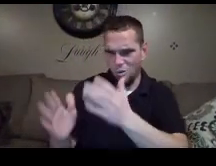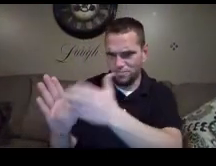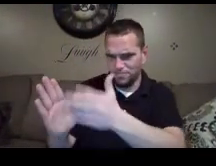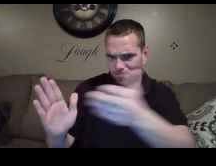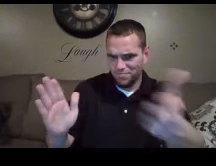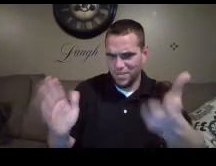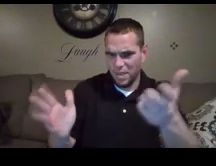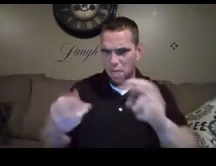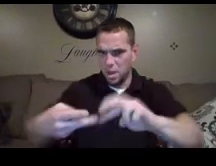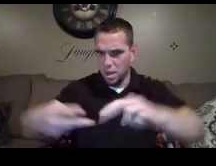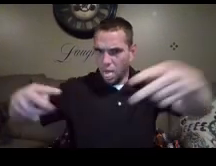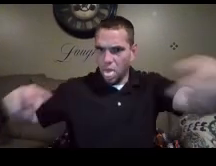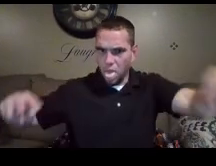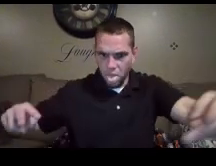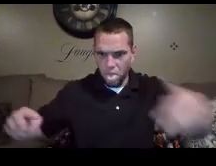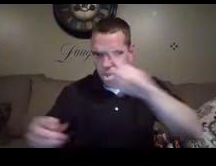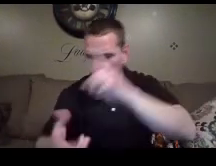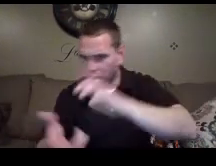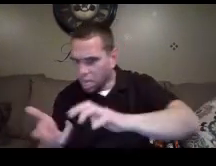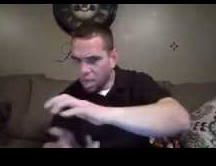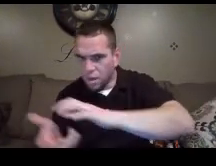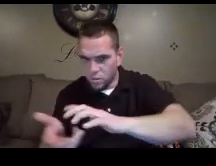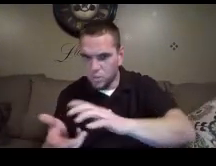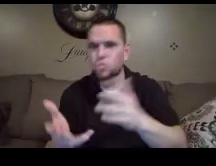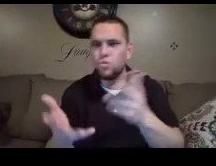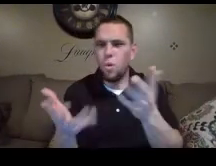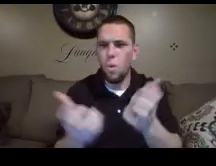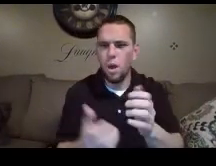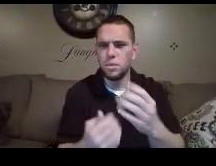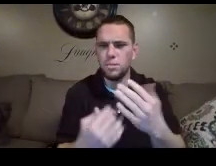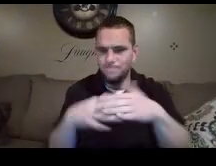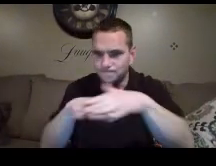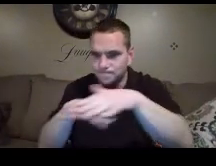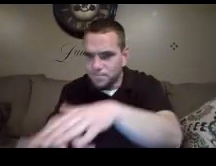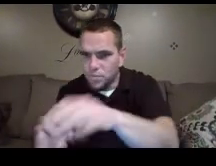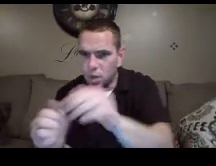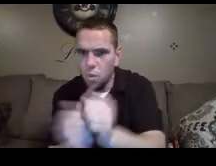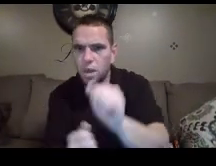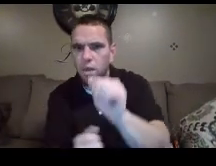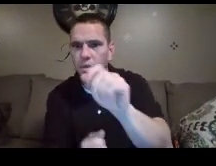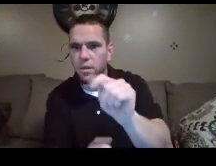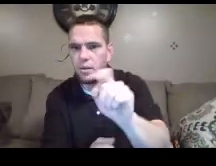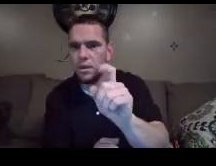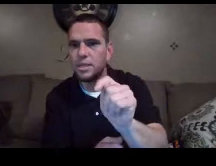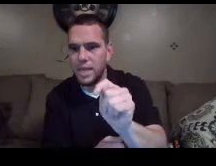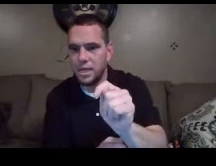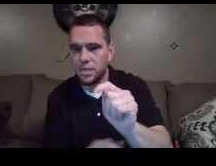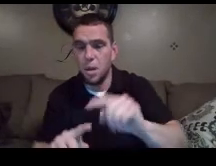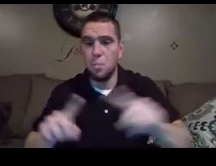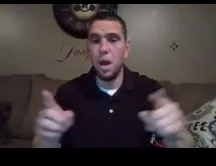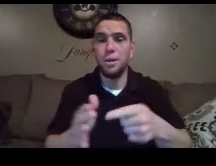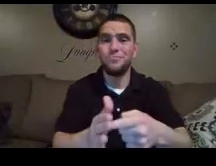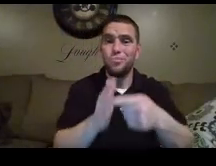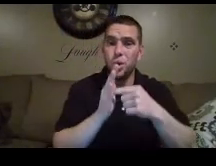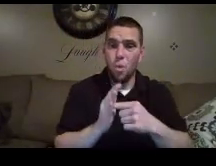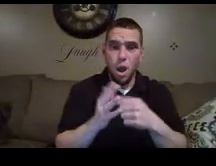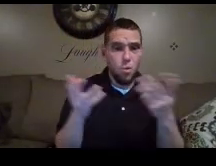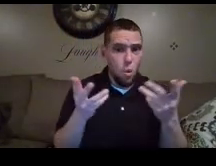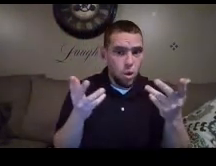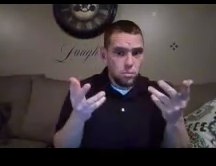So, we do want to end up with in line with the text, but Word does require us to take it out of in line, at least temporarily,